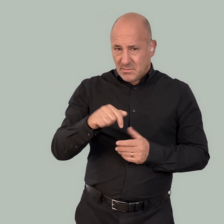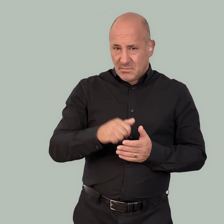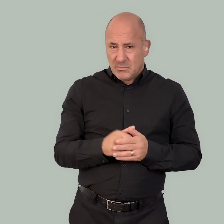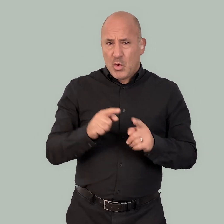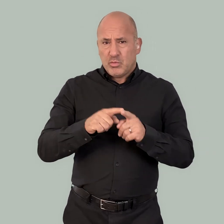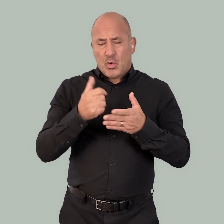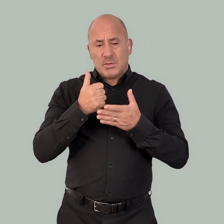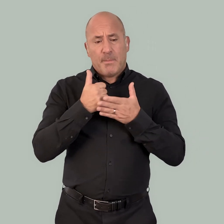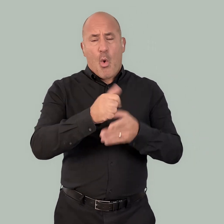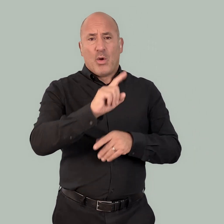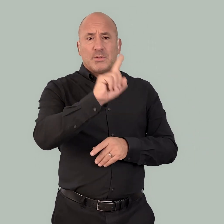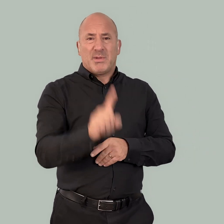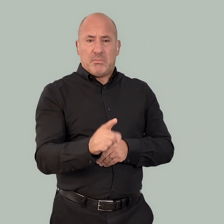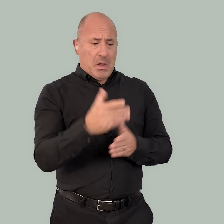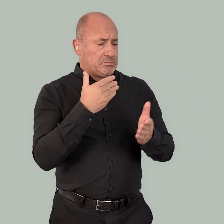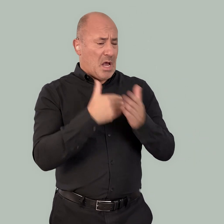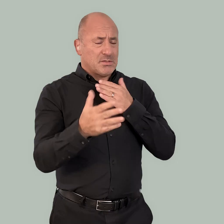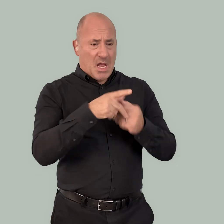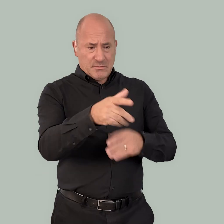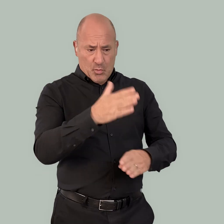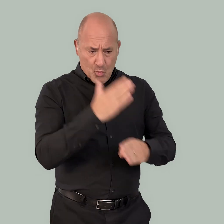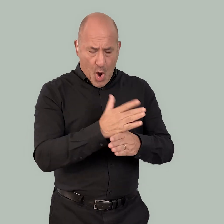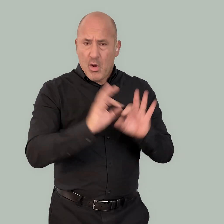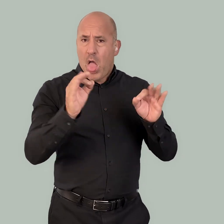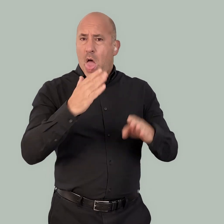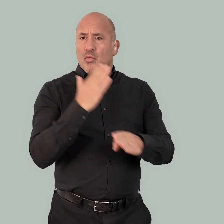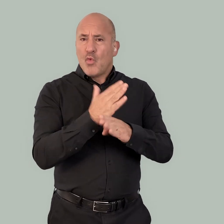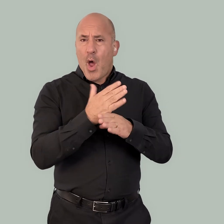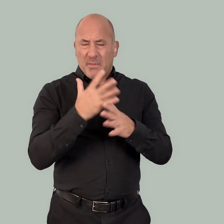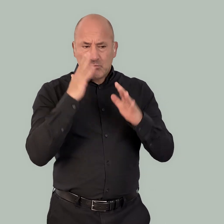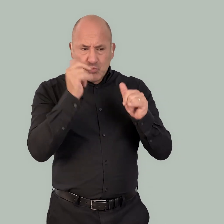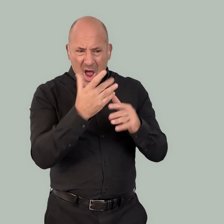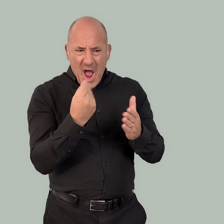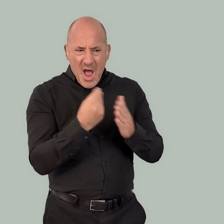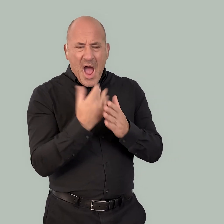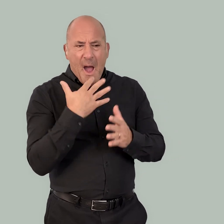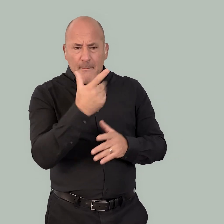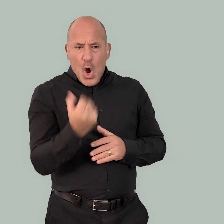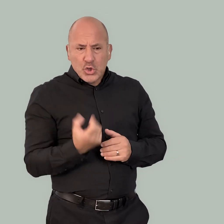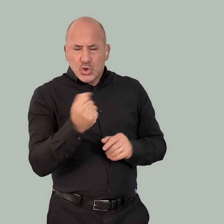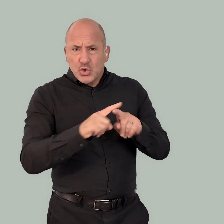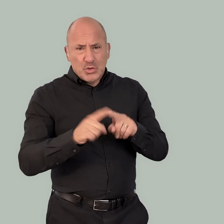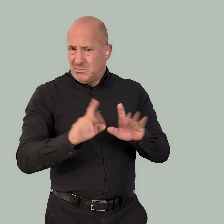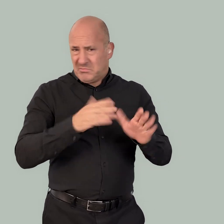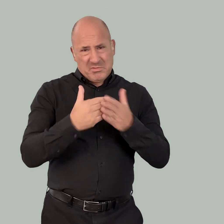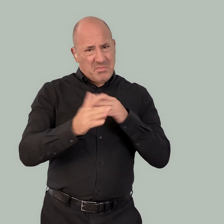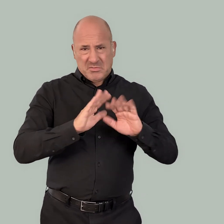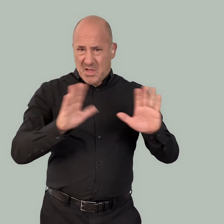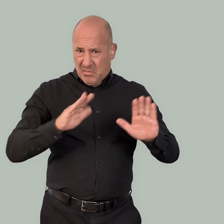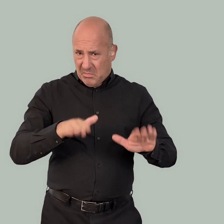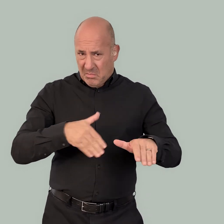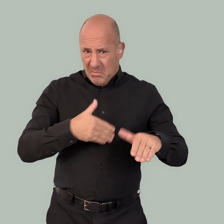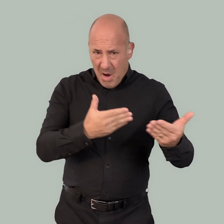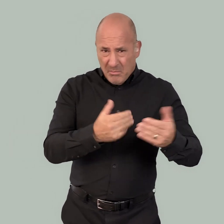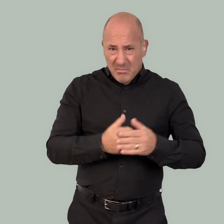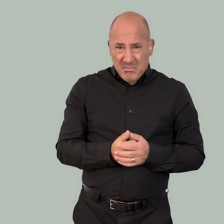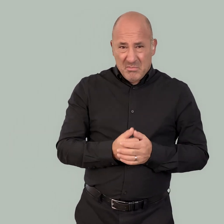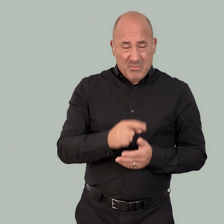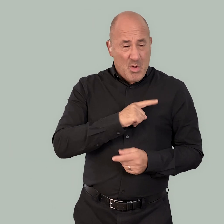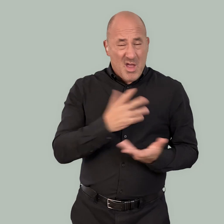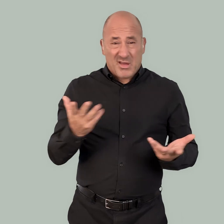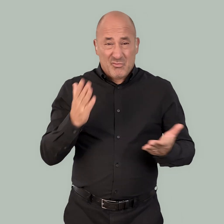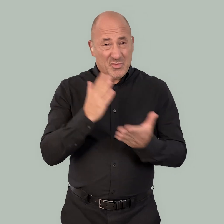providing non-means-tested support for people in and out of work,